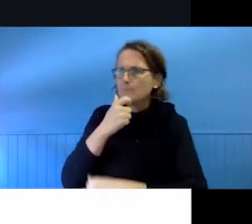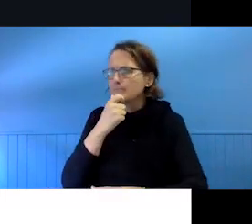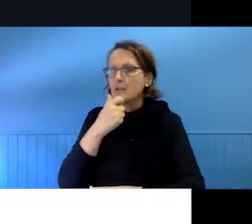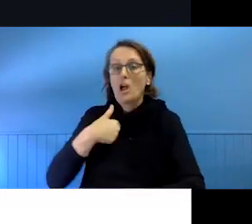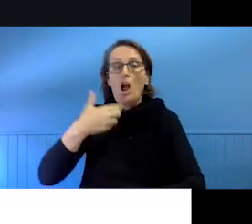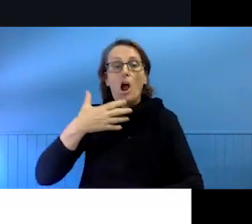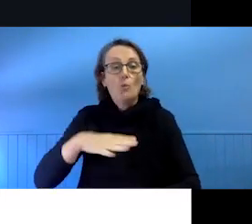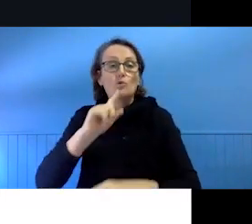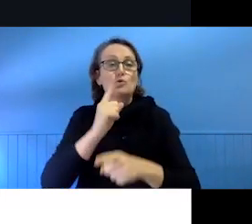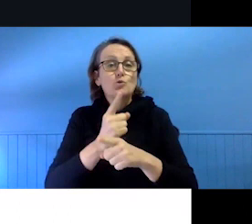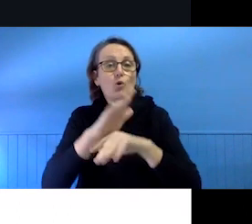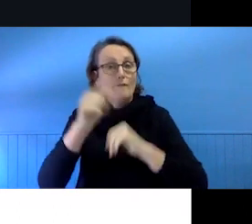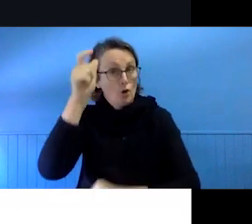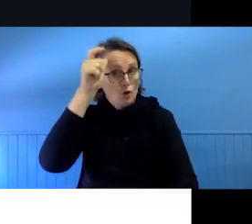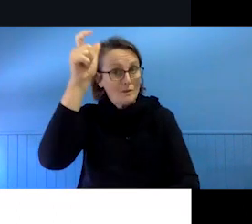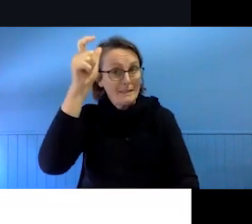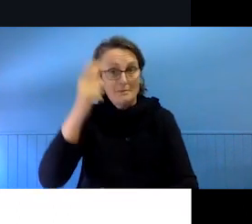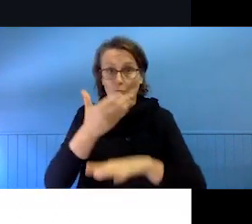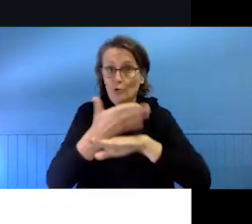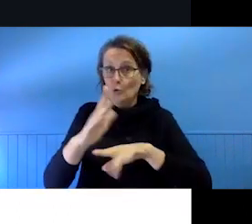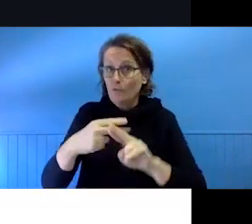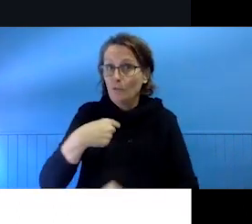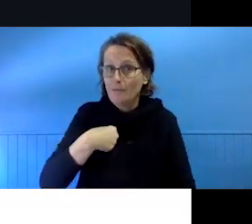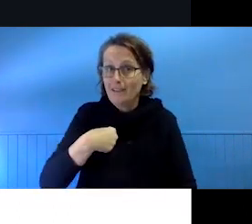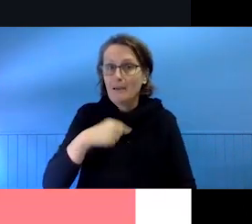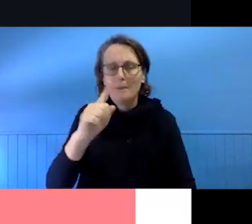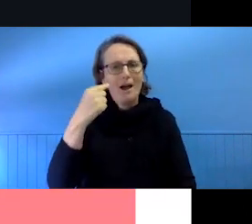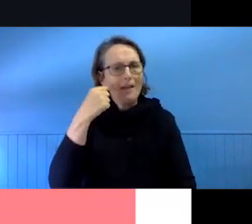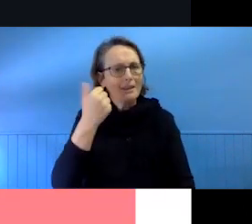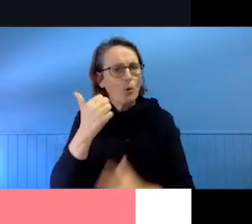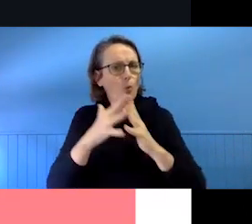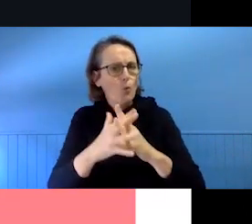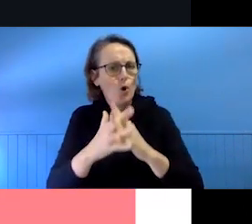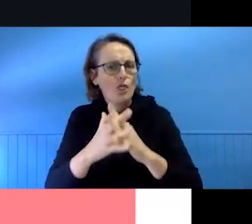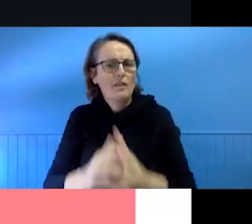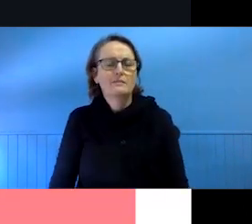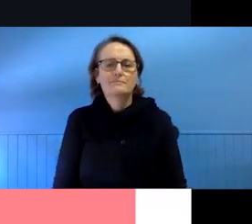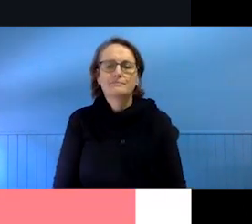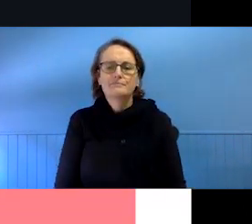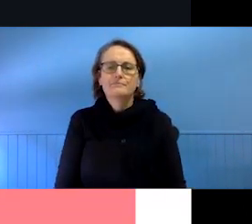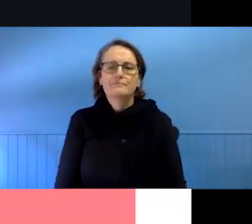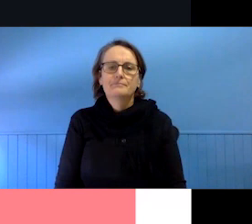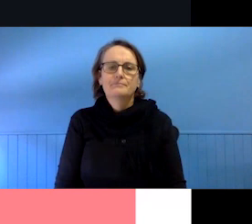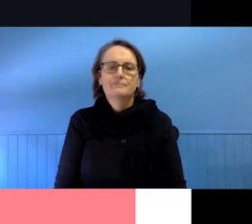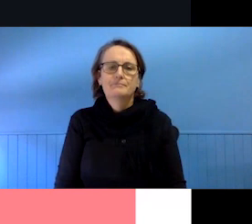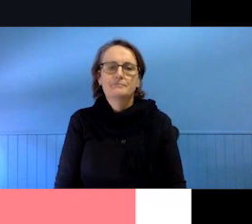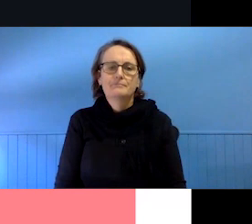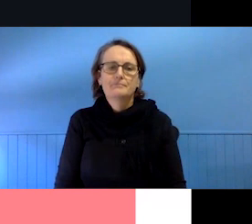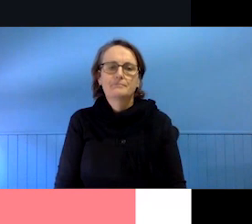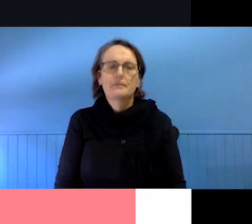introduce you to a concept that was quite new to me, that I think could be really useful. But before I do that, I'm going to run through what